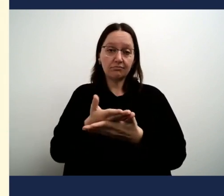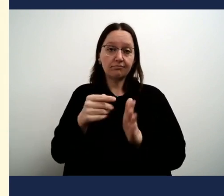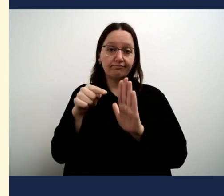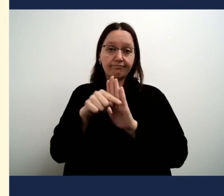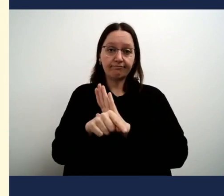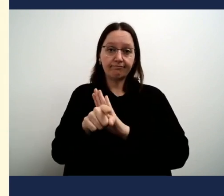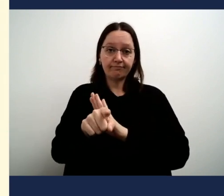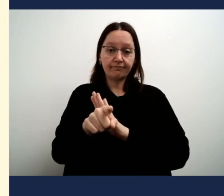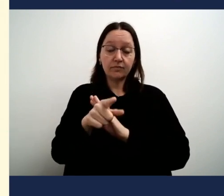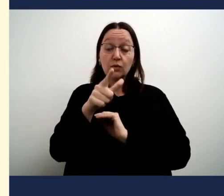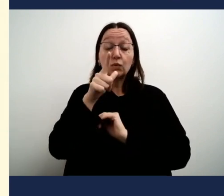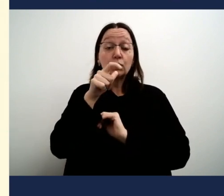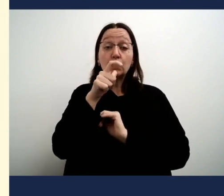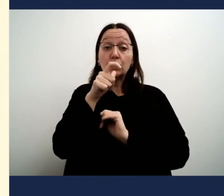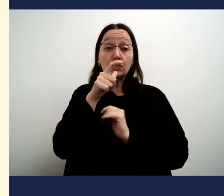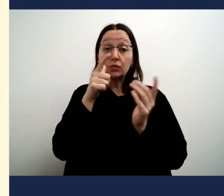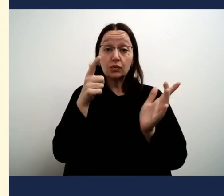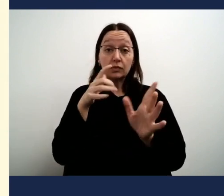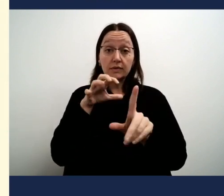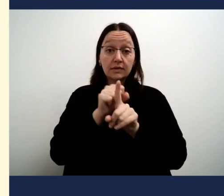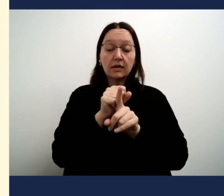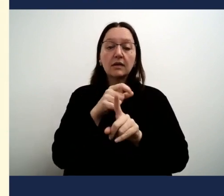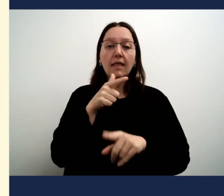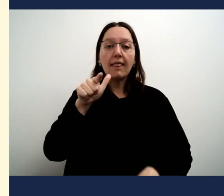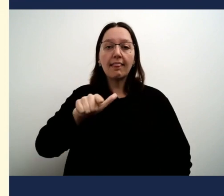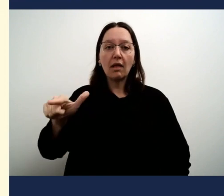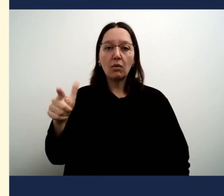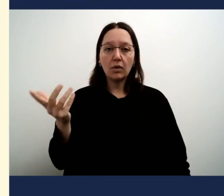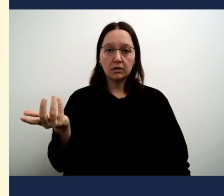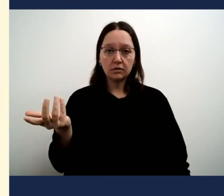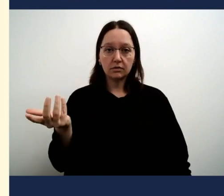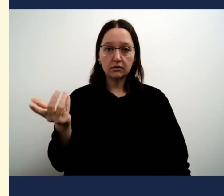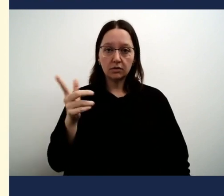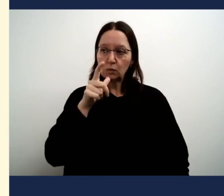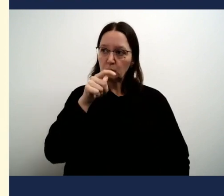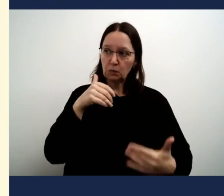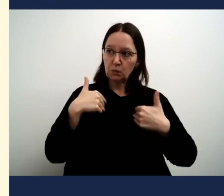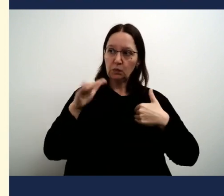general public. This has been consistent for the last decade. And 20% of those are